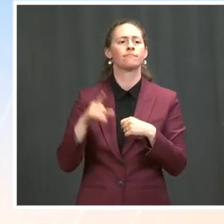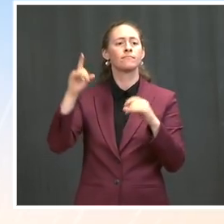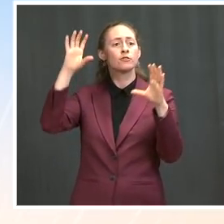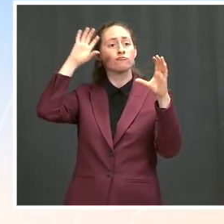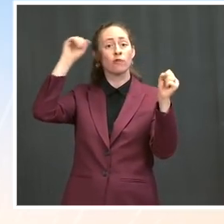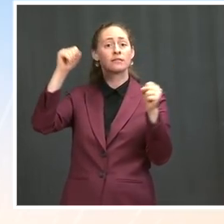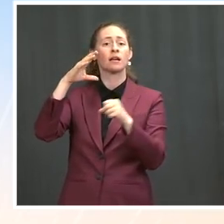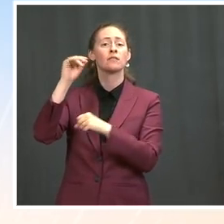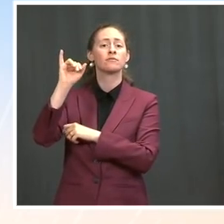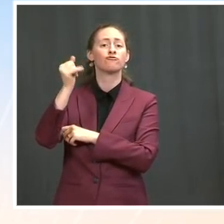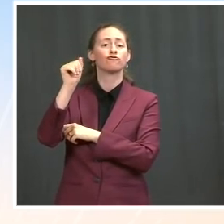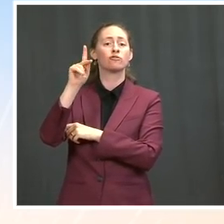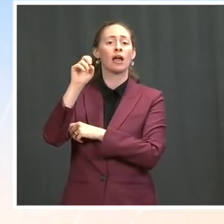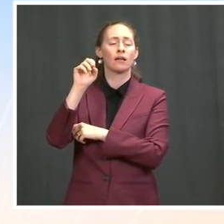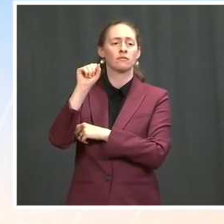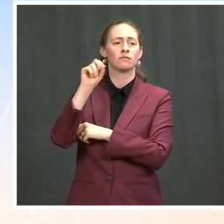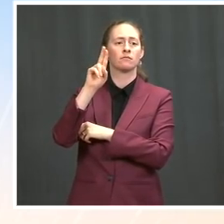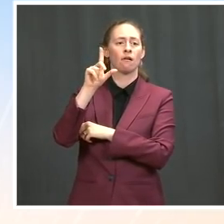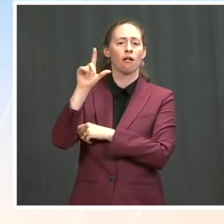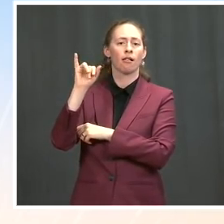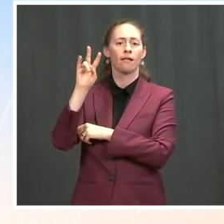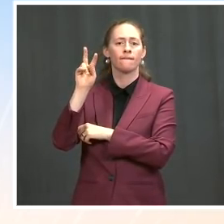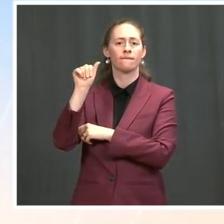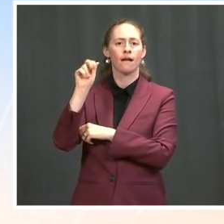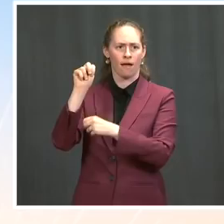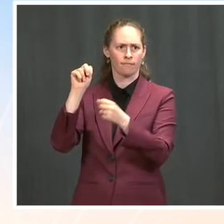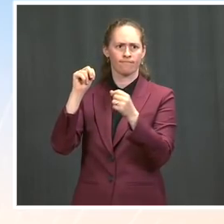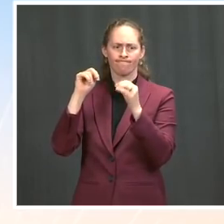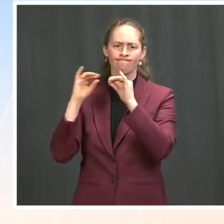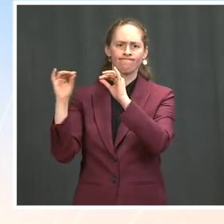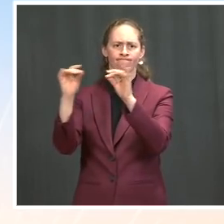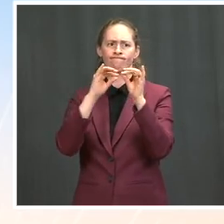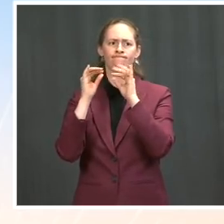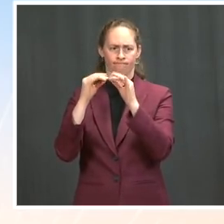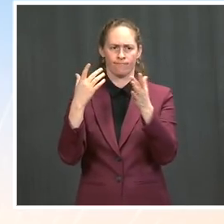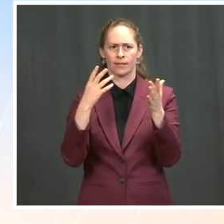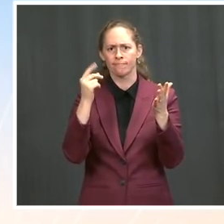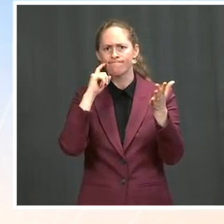The global community has taken notice, we're going to work together to exercise